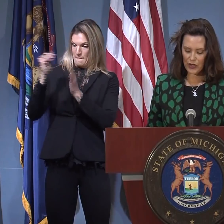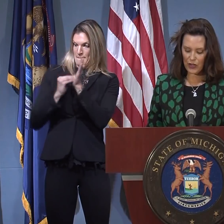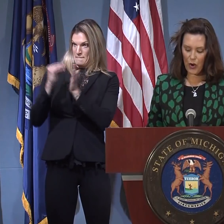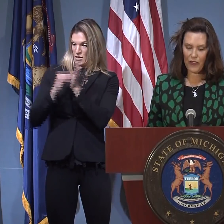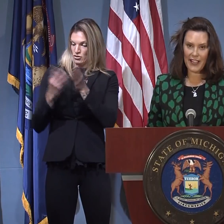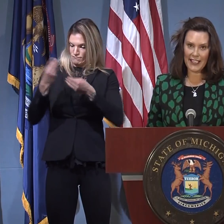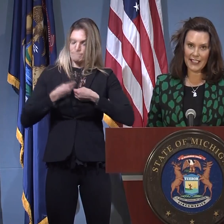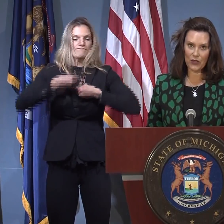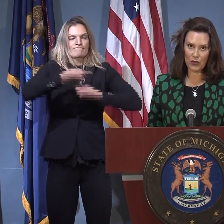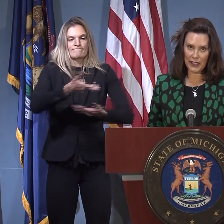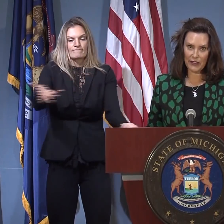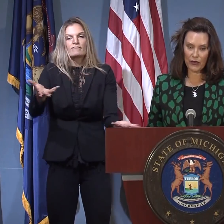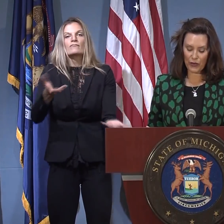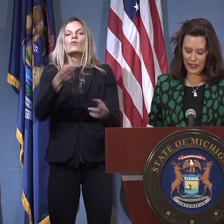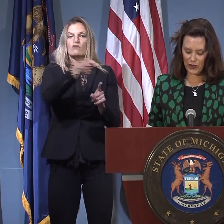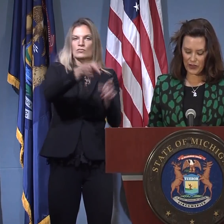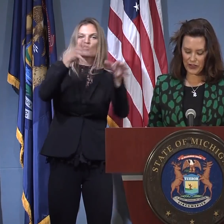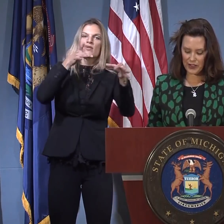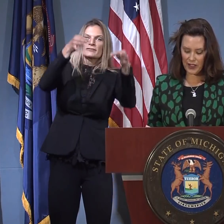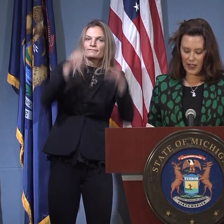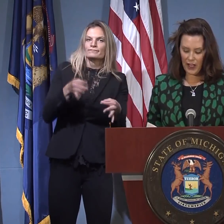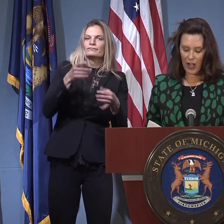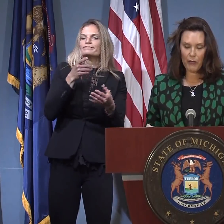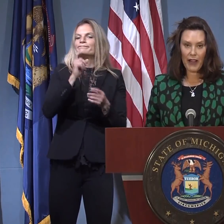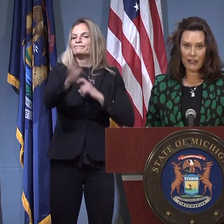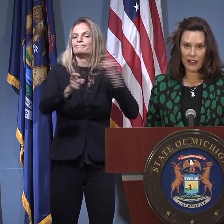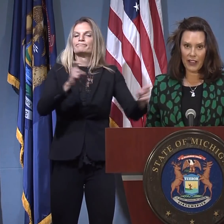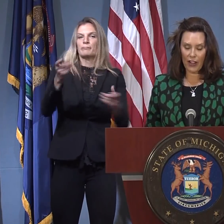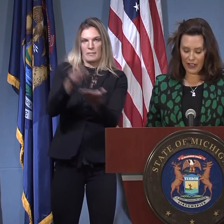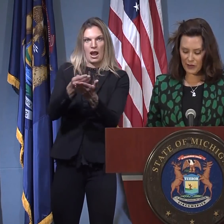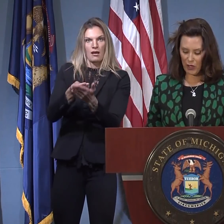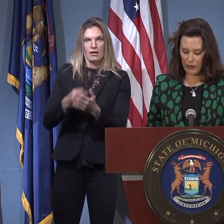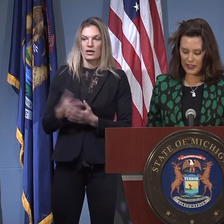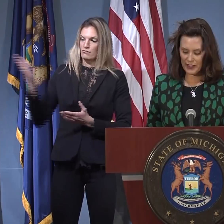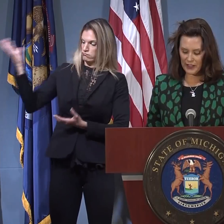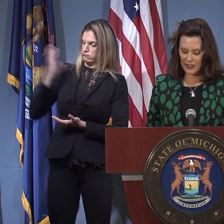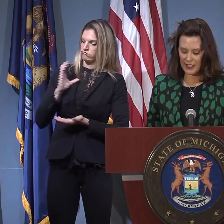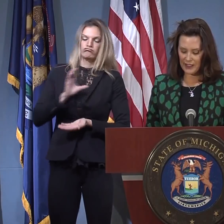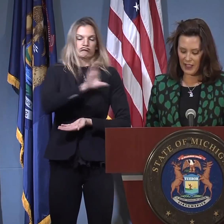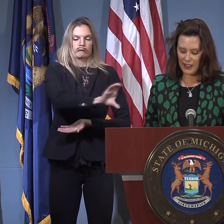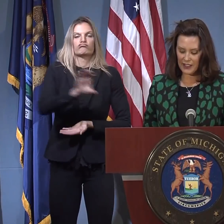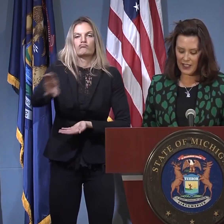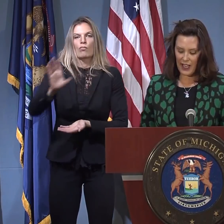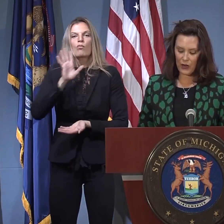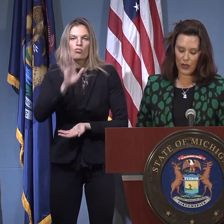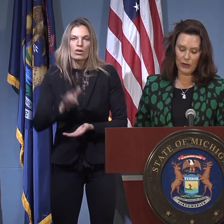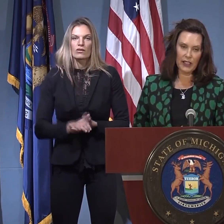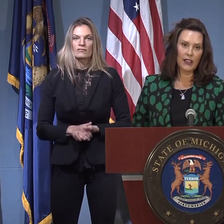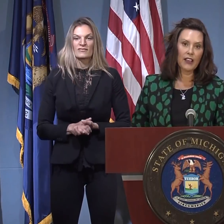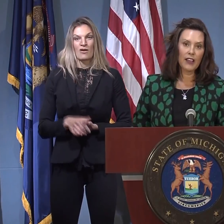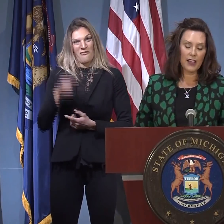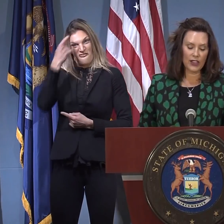PARTICULAR REGION. AS WE WORK TO TON ENSURE